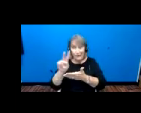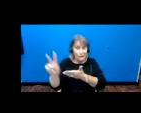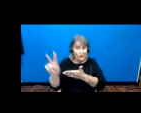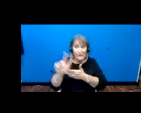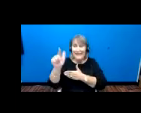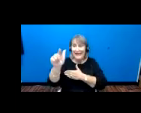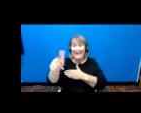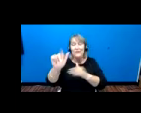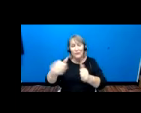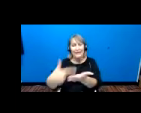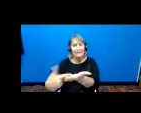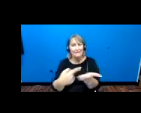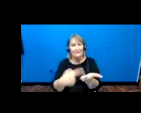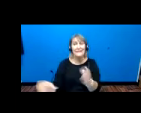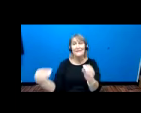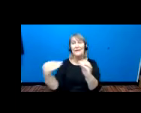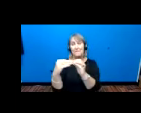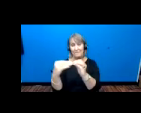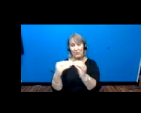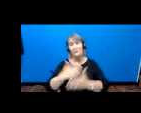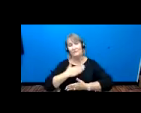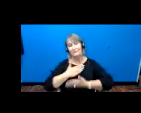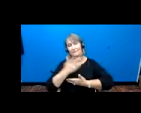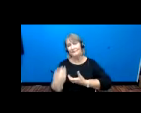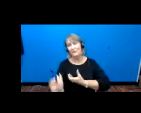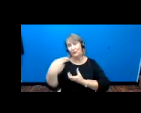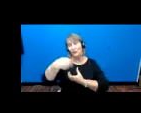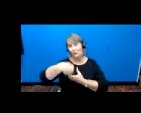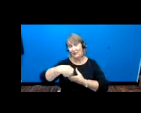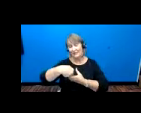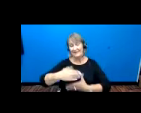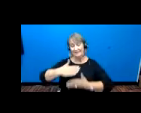So very, very glad that you're all with us. My name is Carolyn Phillips,